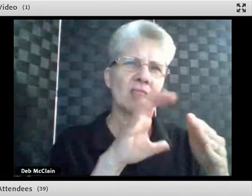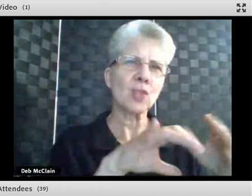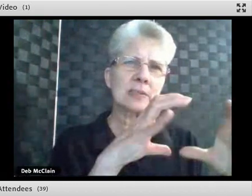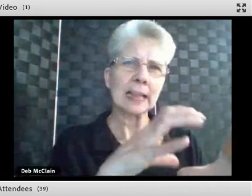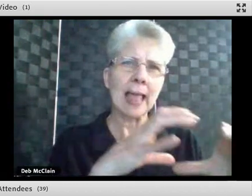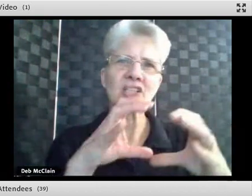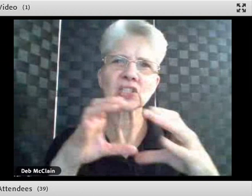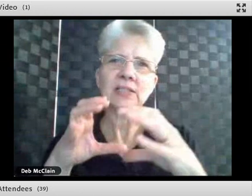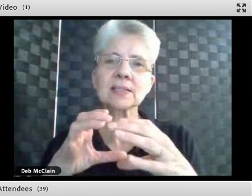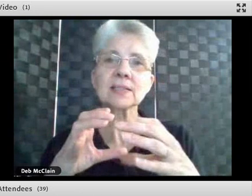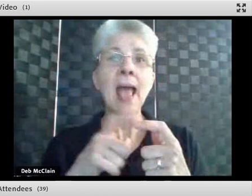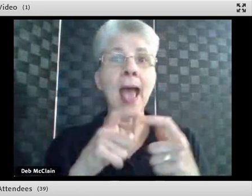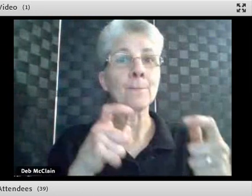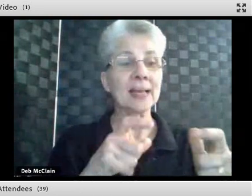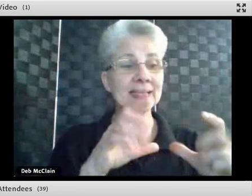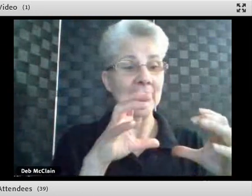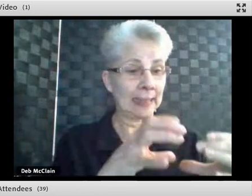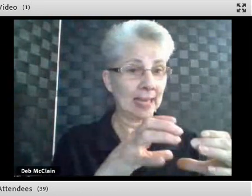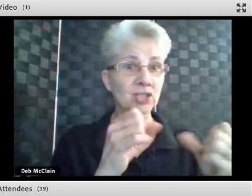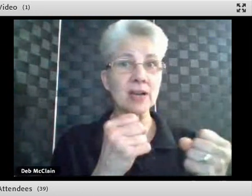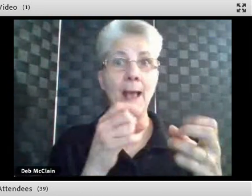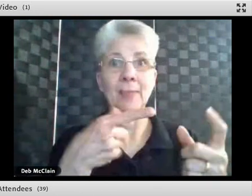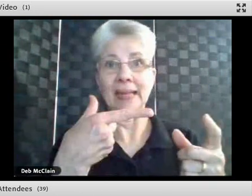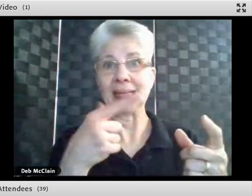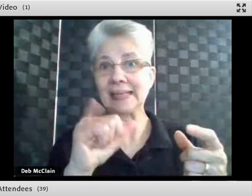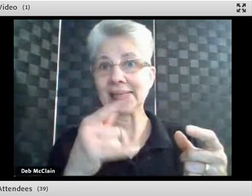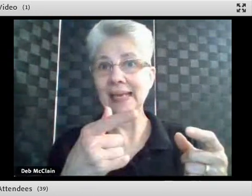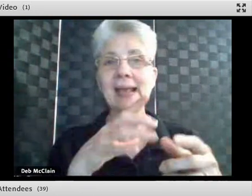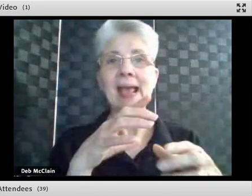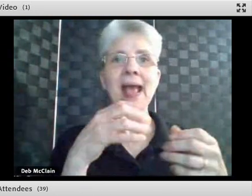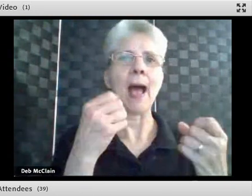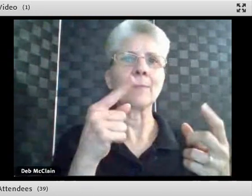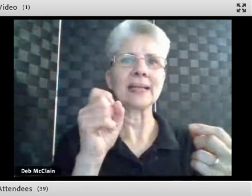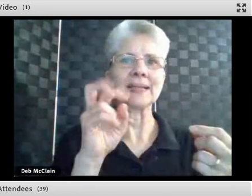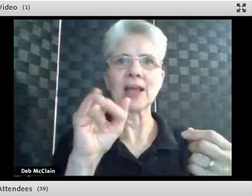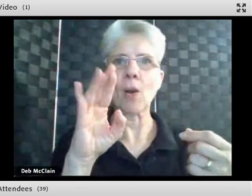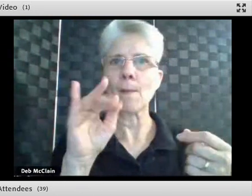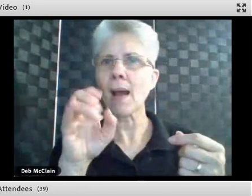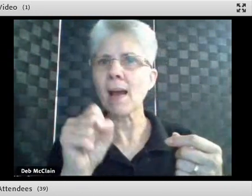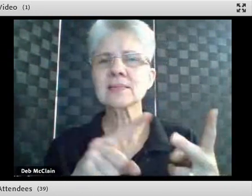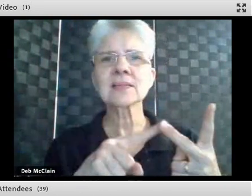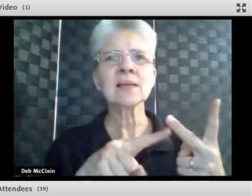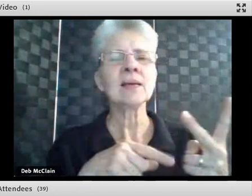How big is that collection? You know, how many Gigabytes, how many Terabytes?